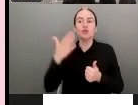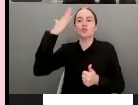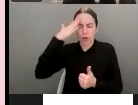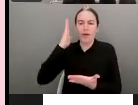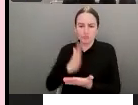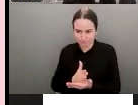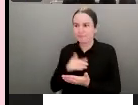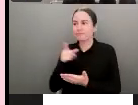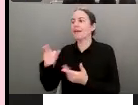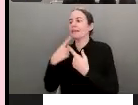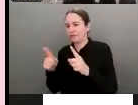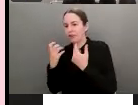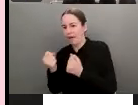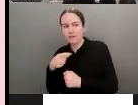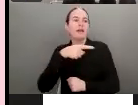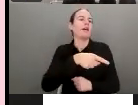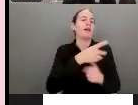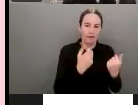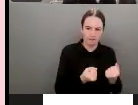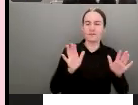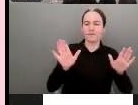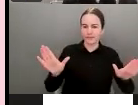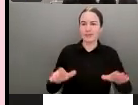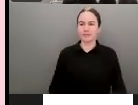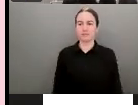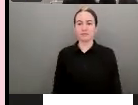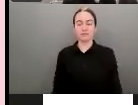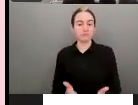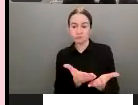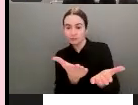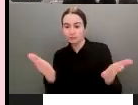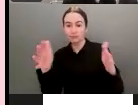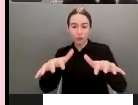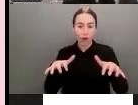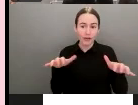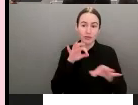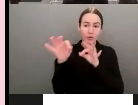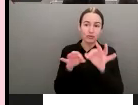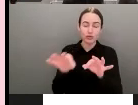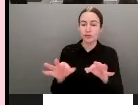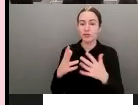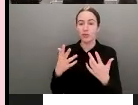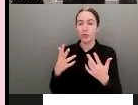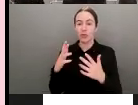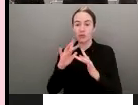Have we got questions from the audience, one over there.